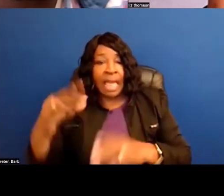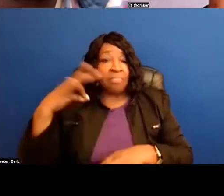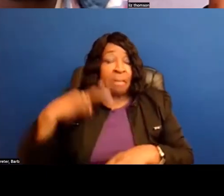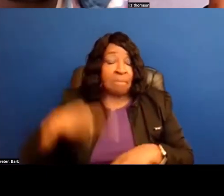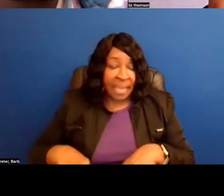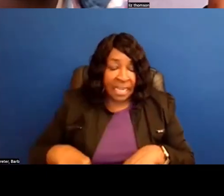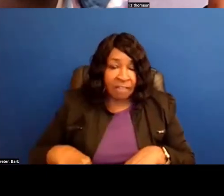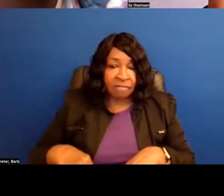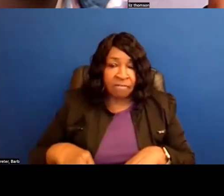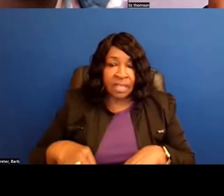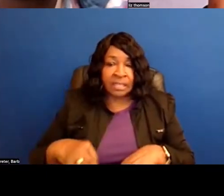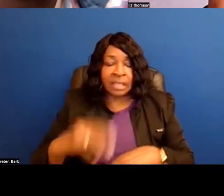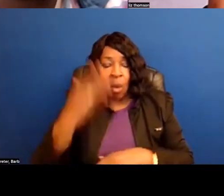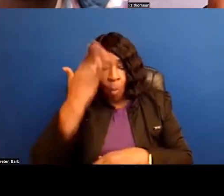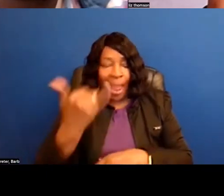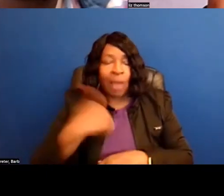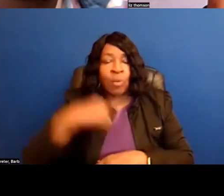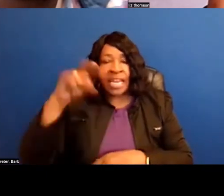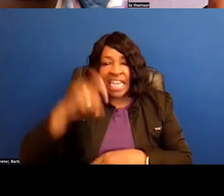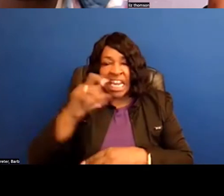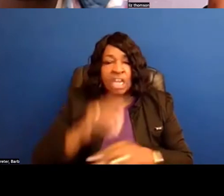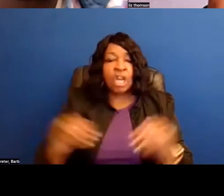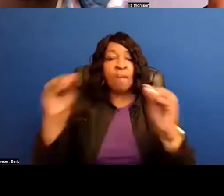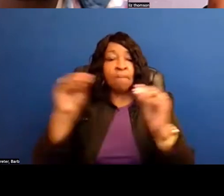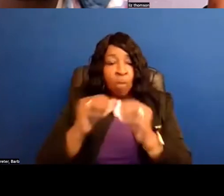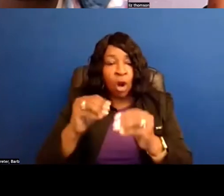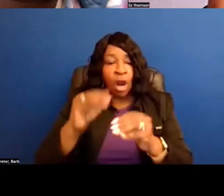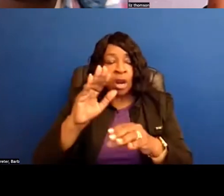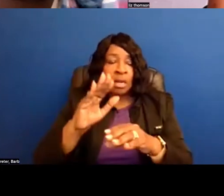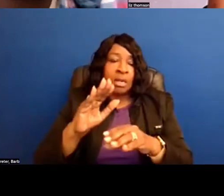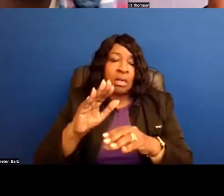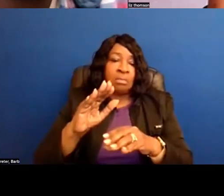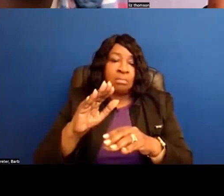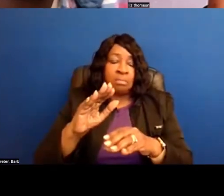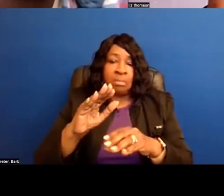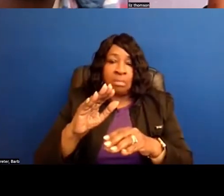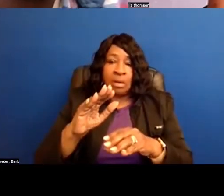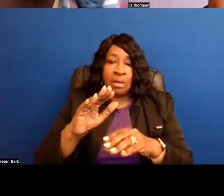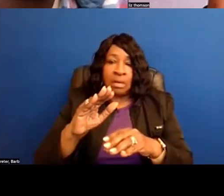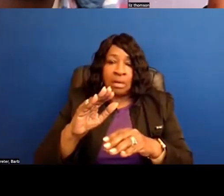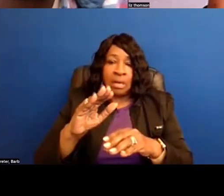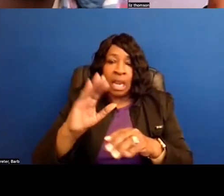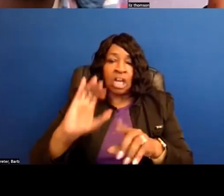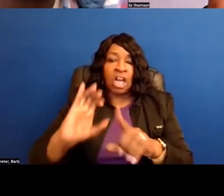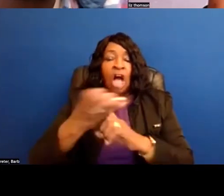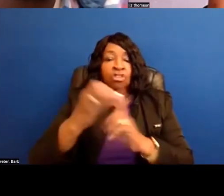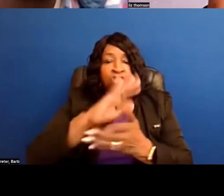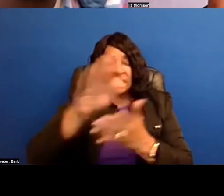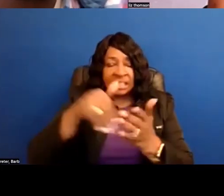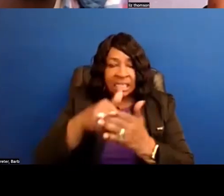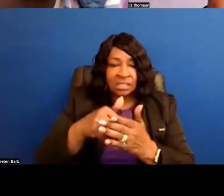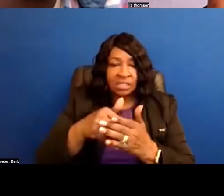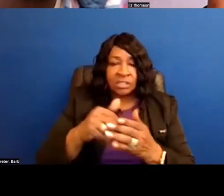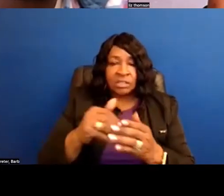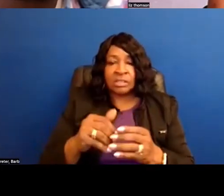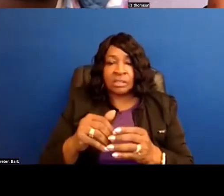or why we need more on cultural centers from what was out there on other cultural centers